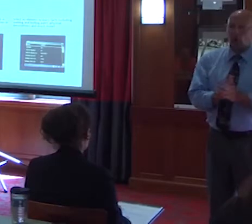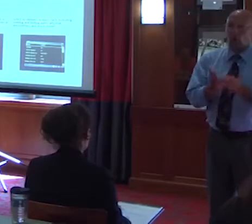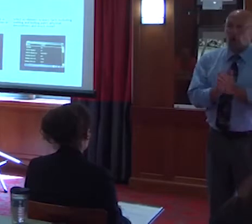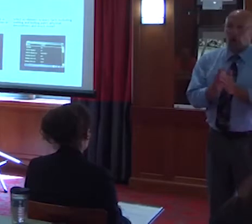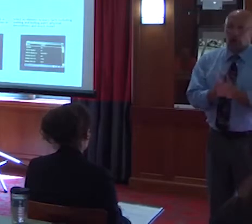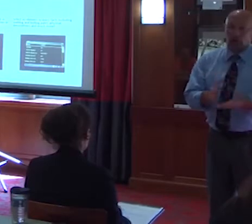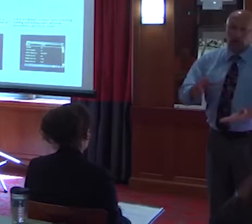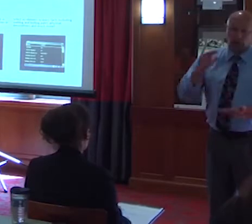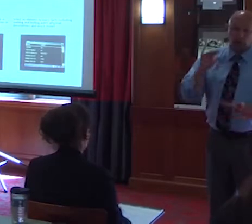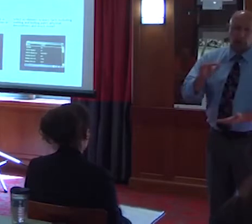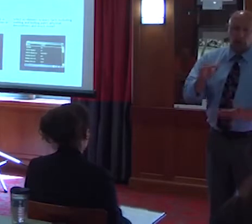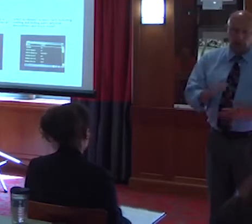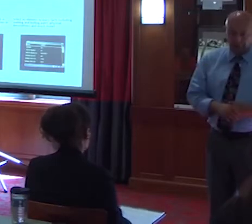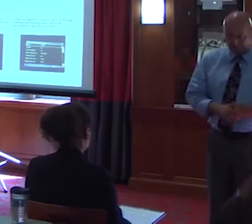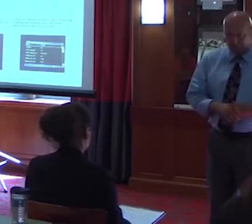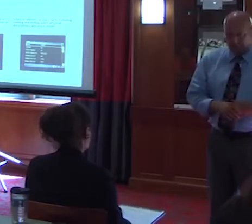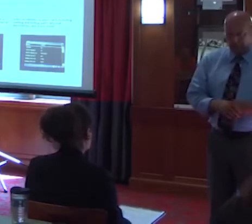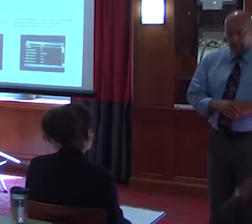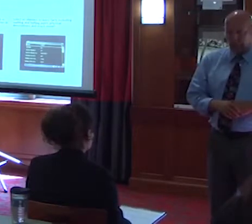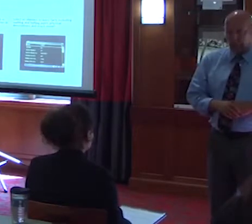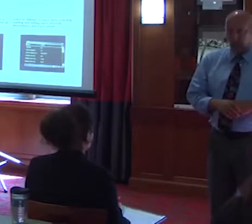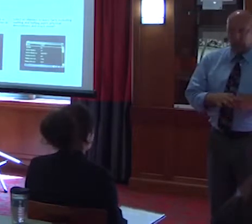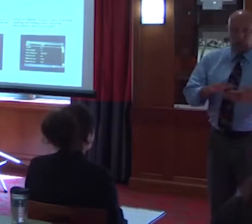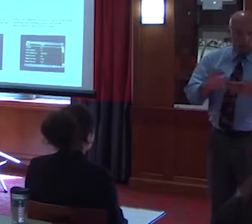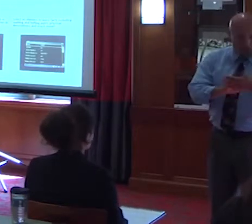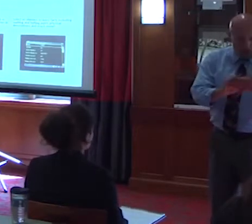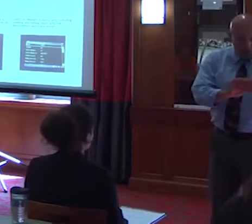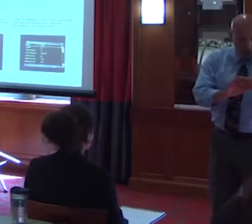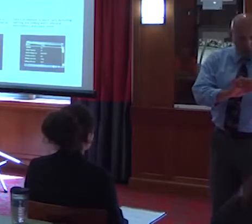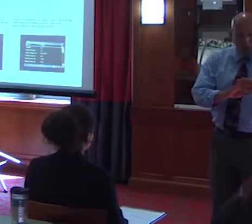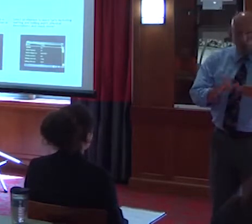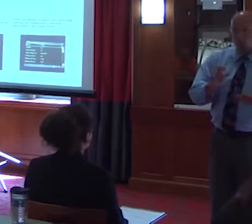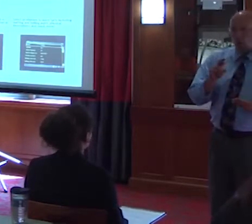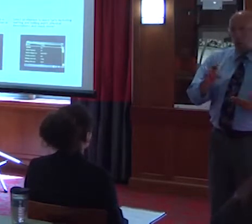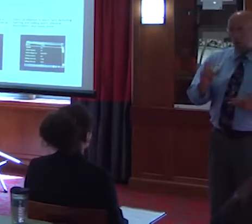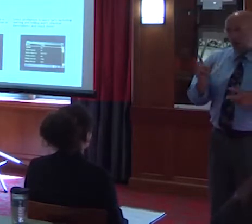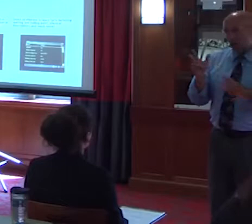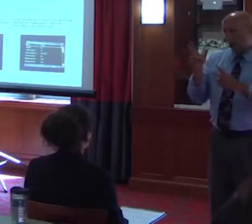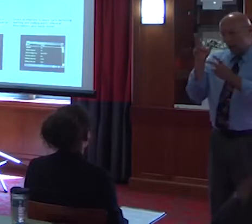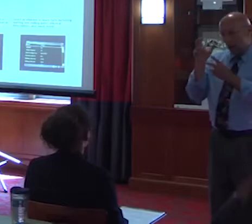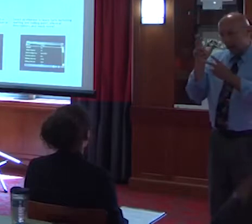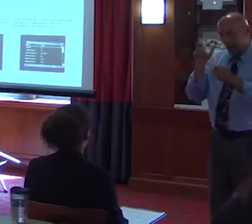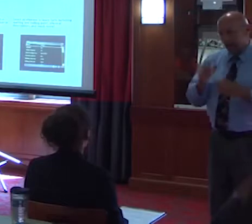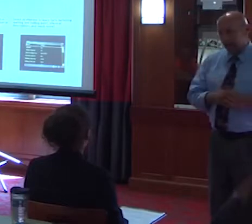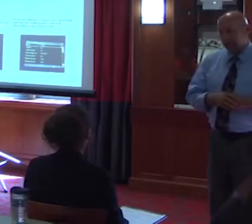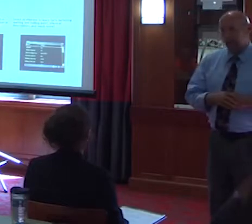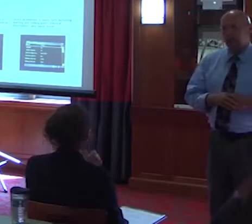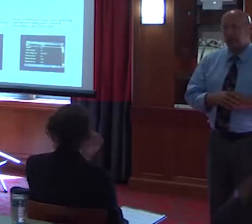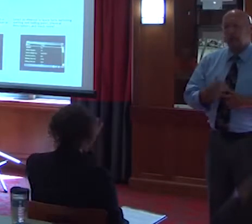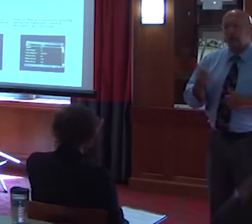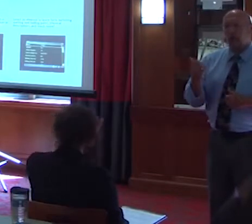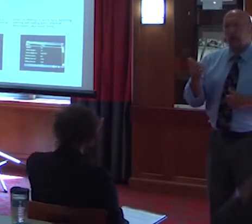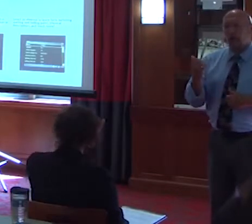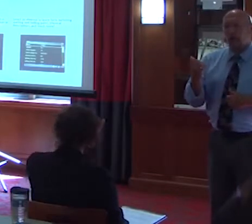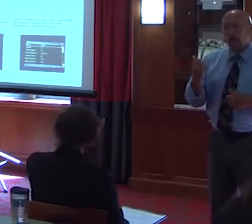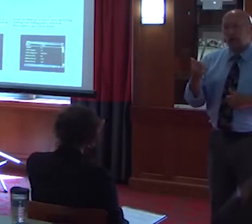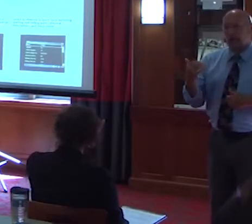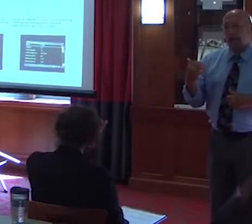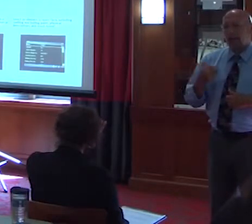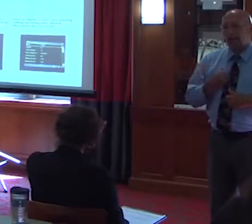(tone falling) So we can hear until about 50% of that graph it went up, up, up, and then I stuck it into ice water and it tanked. So we can get that out of that, as well as if you have a student that prefers tactiles, you can also work with an embosser and make a raised line of this graph as well.